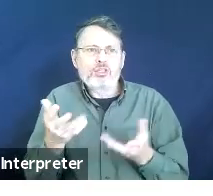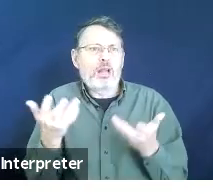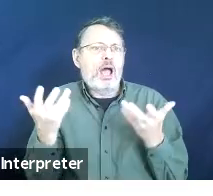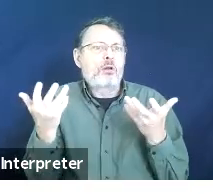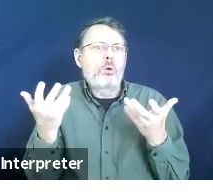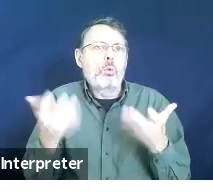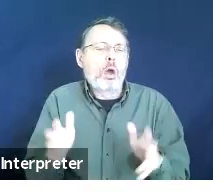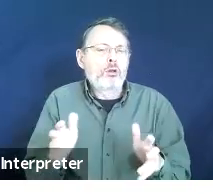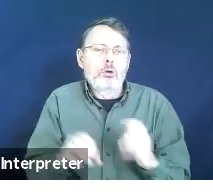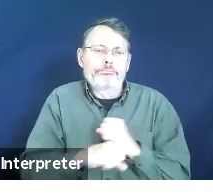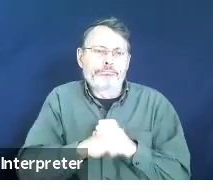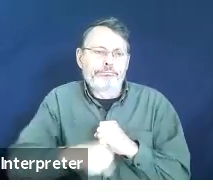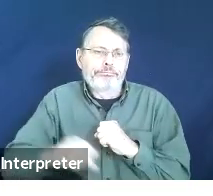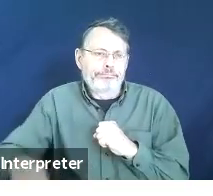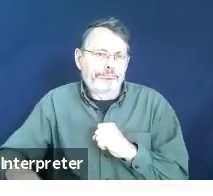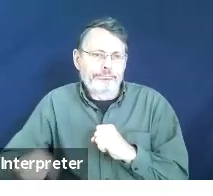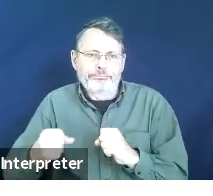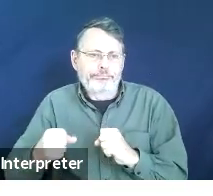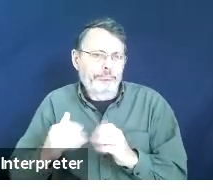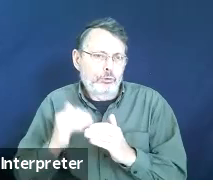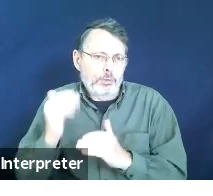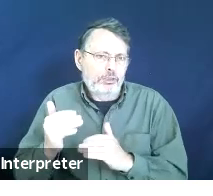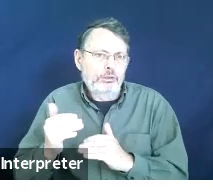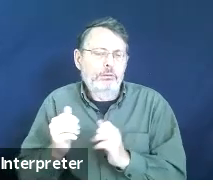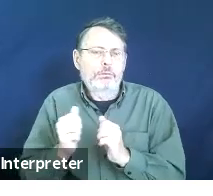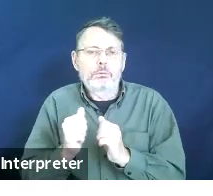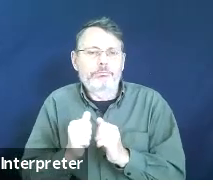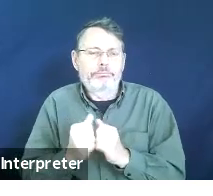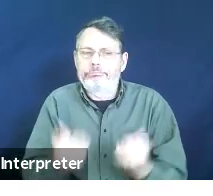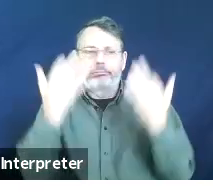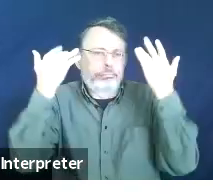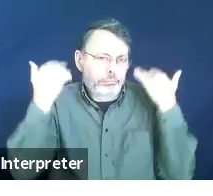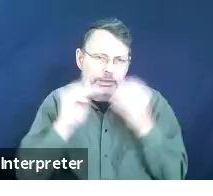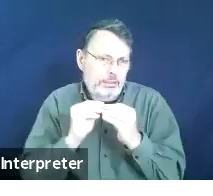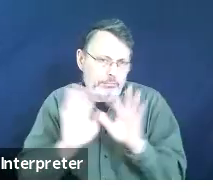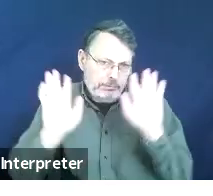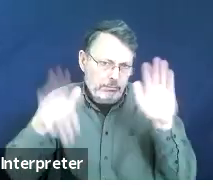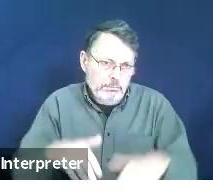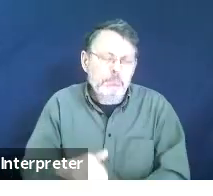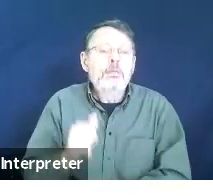too much in detail with and overload with all those numbers. So if you are curious about the